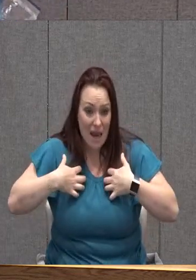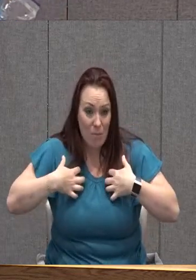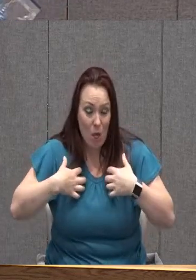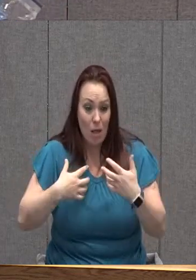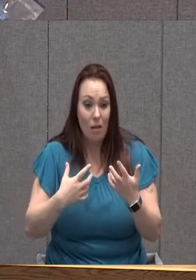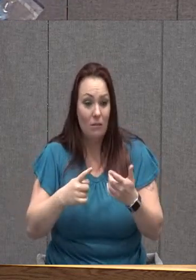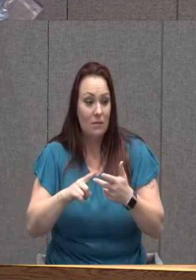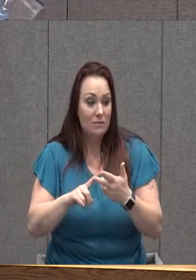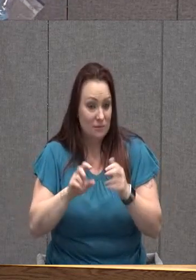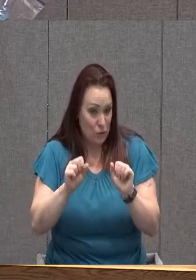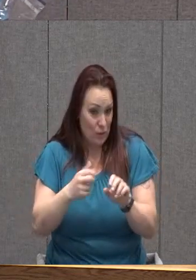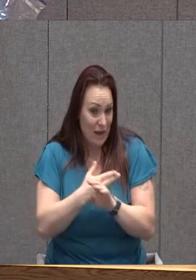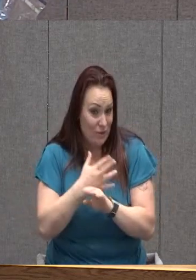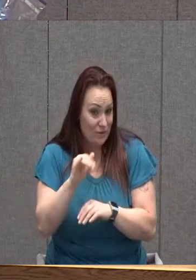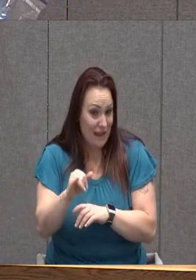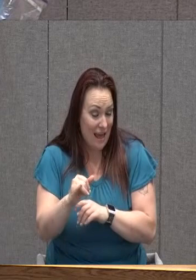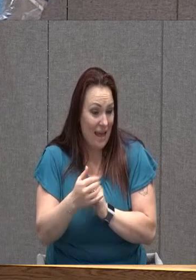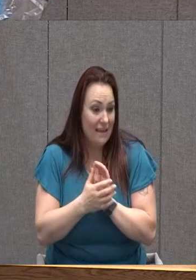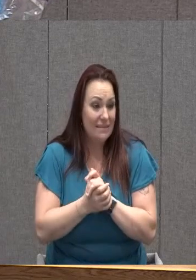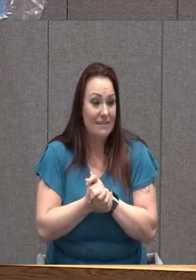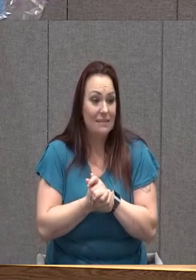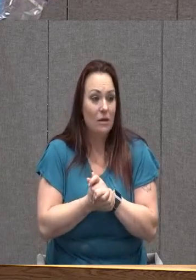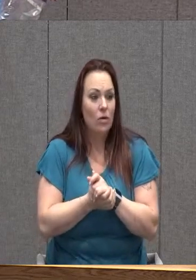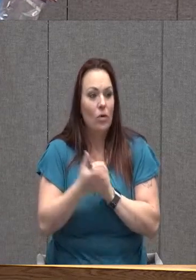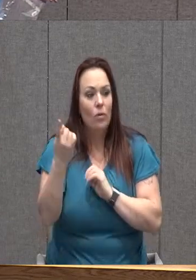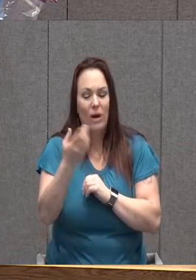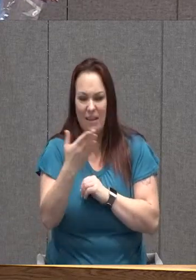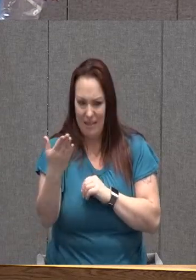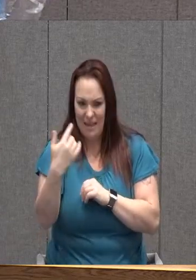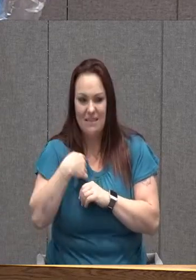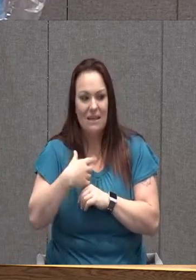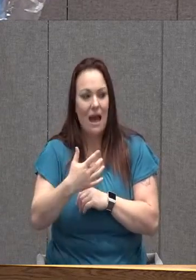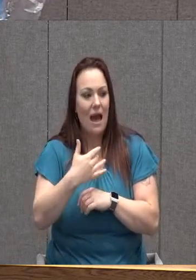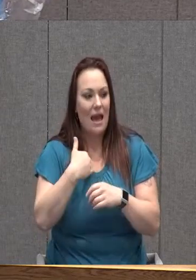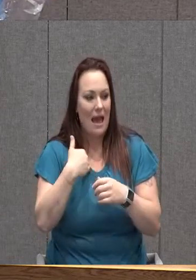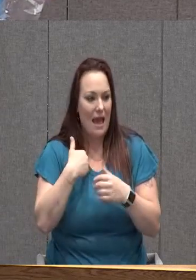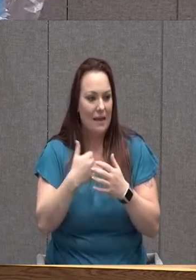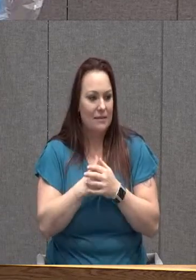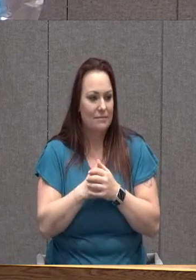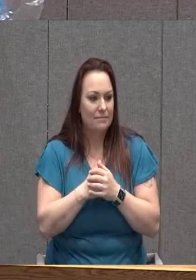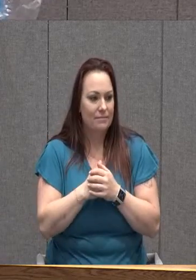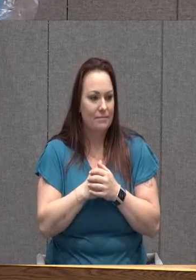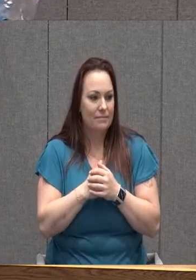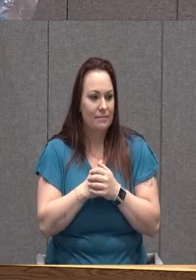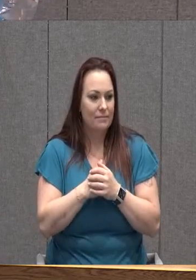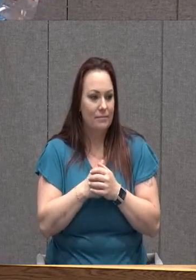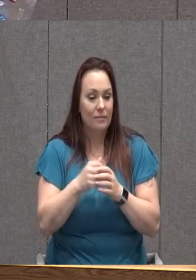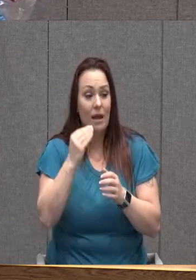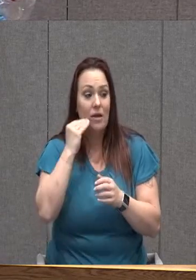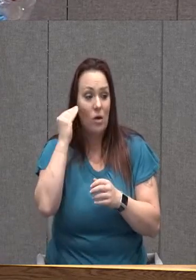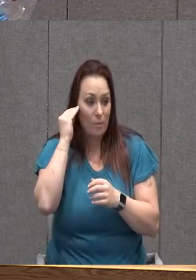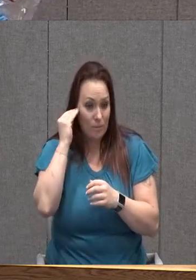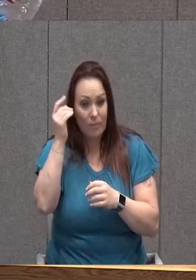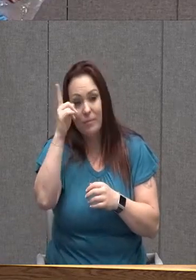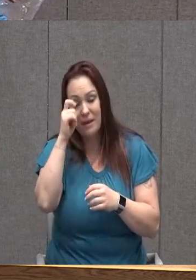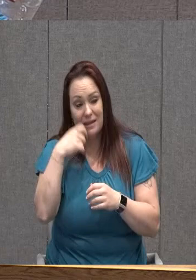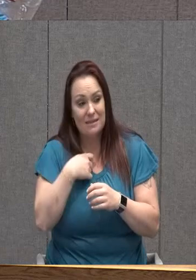you can use those things, one of the things that I had, at home, because I had gotten them